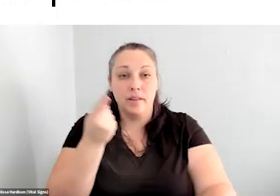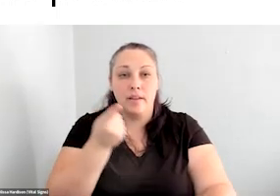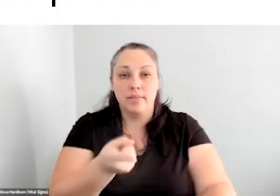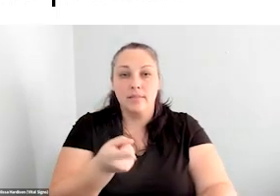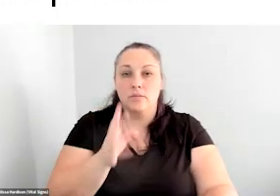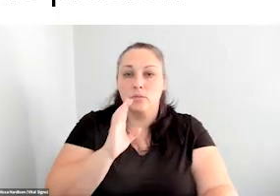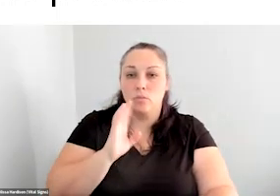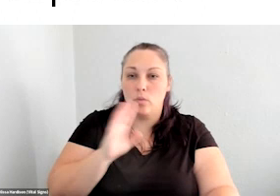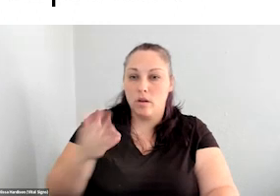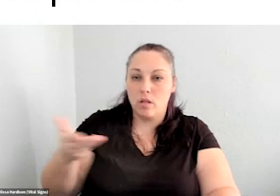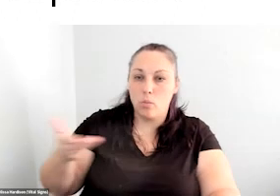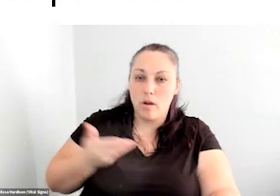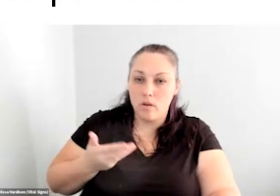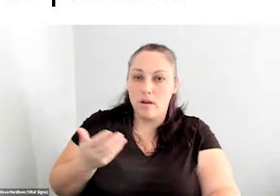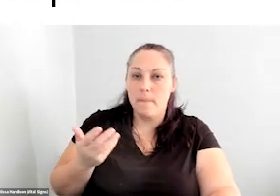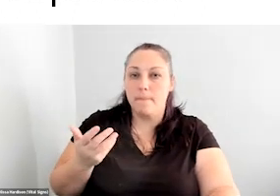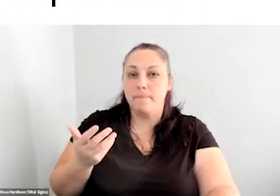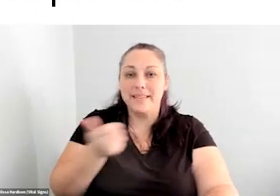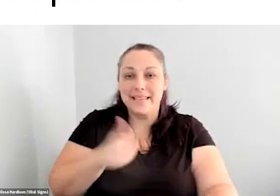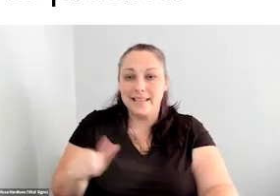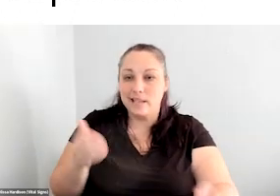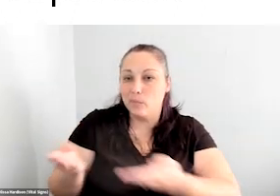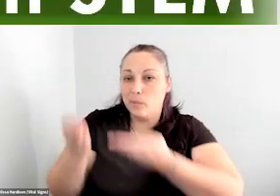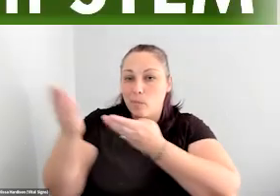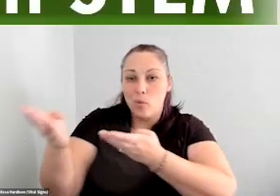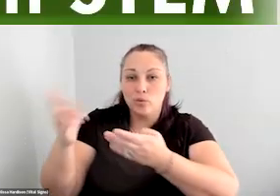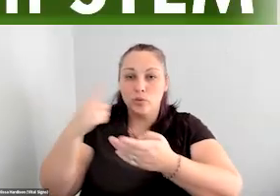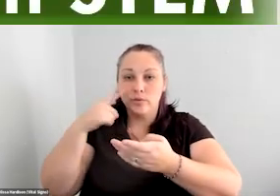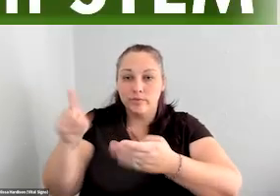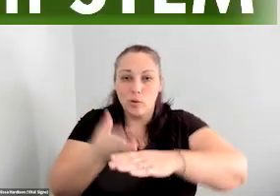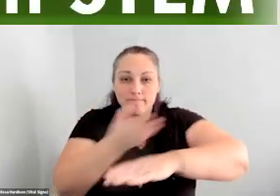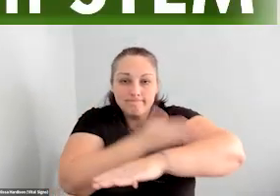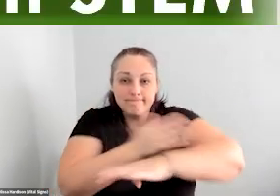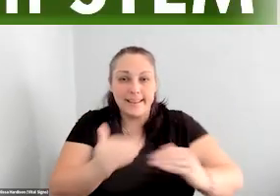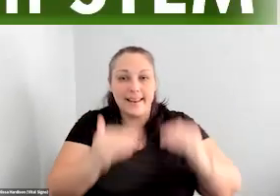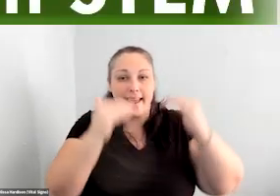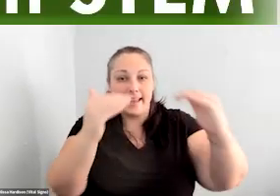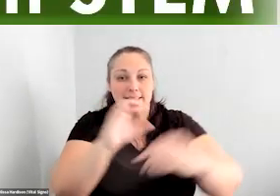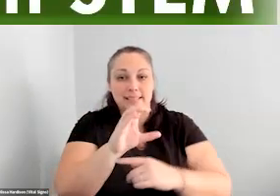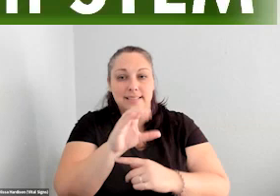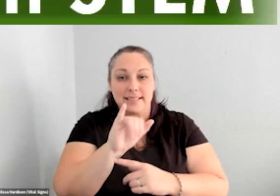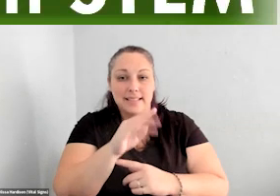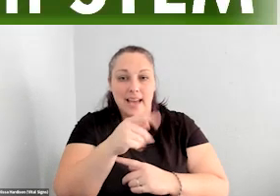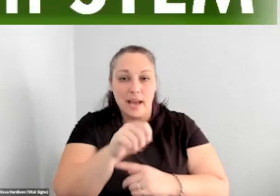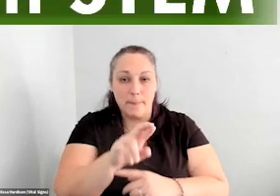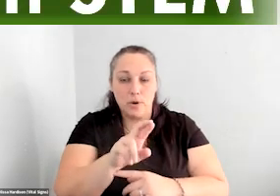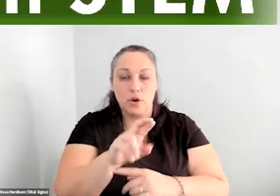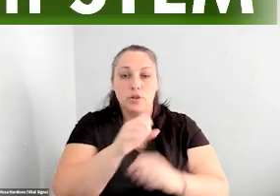that advance the field of cybersecurity and privacy. Now we will look at programs that are supported by the Division